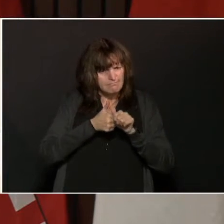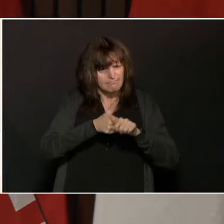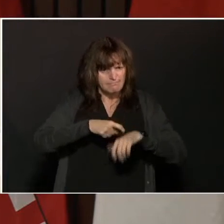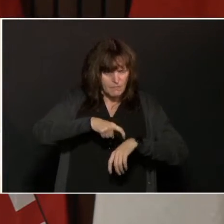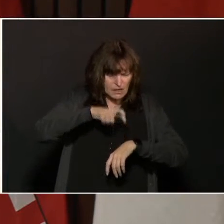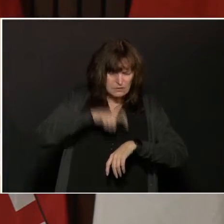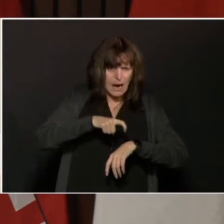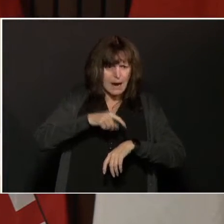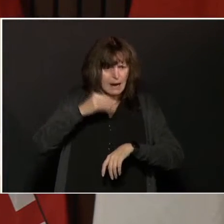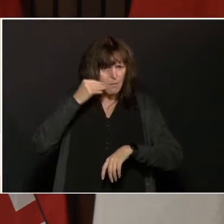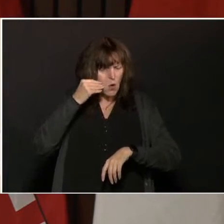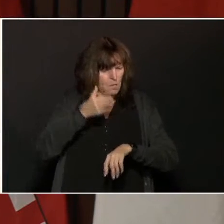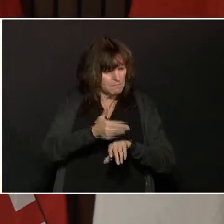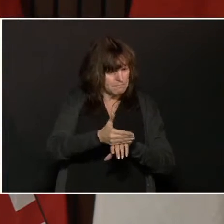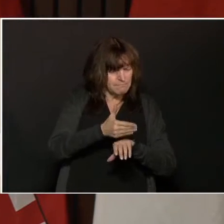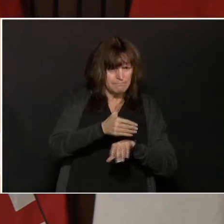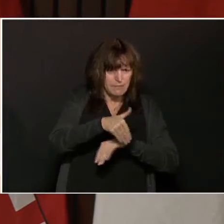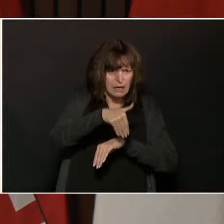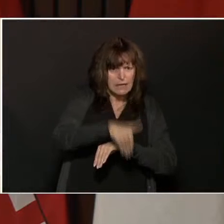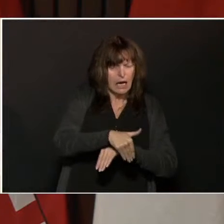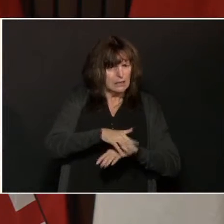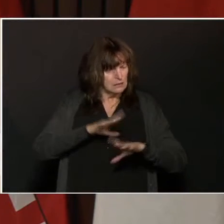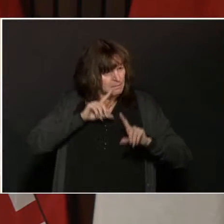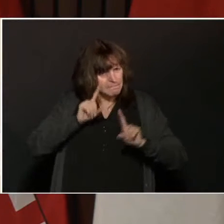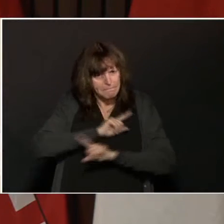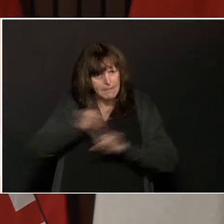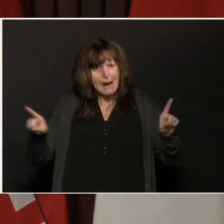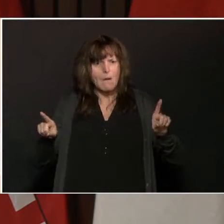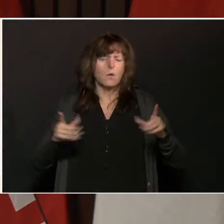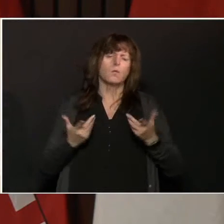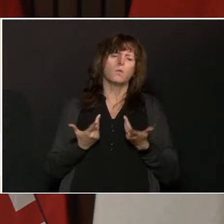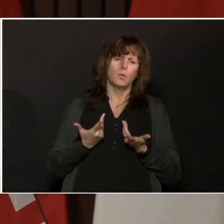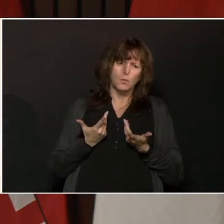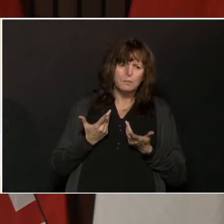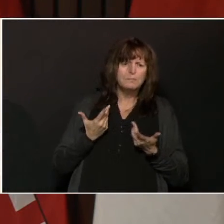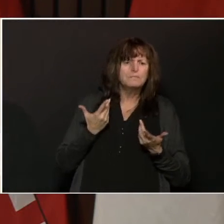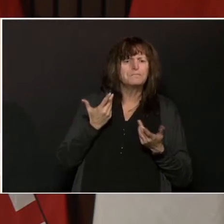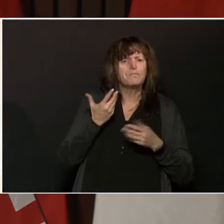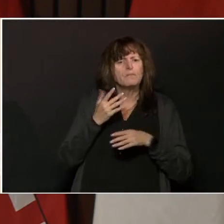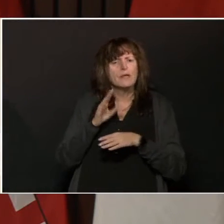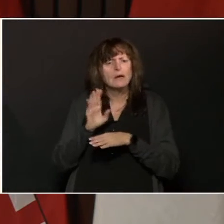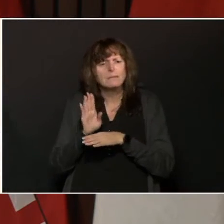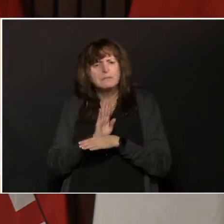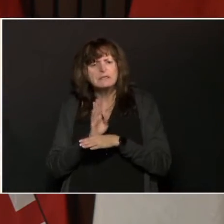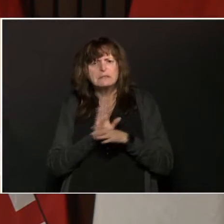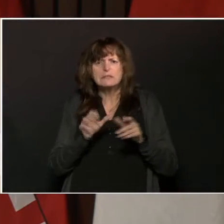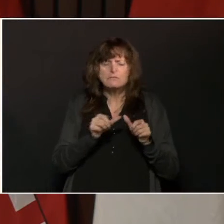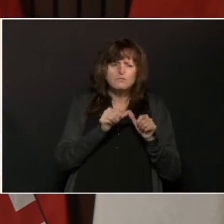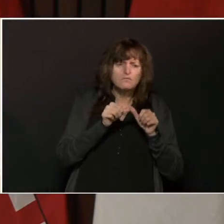BEEN NO SELF CORRECTION IN THE DISEASE BEEN NO SELF CORRECTION IN THE DISEASE AND BEEN NO SELF CORRECTION IN THE DISEASE AND ANY BEEN NO SELF CORRECTION IN THE DISEASE AND ANY OF BEEN NO SELF CORRECTION IN THE DISEASE AND ANY OF THE DISEASE AND ANY OF THE JURISDICTION JURISDICTION THAT WE CONSIDER PURITY